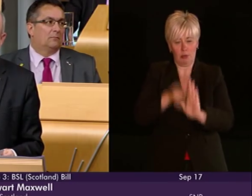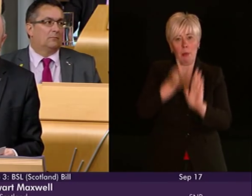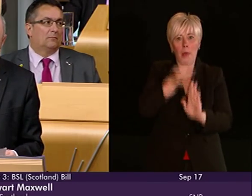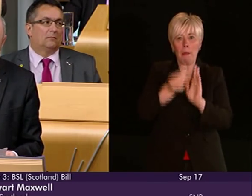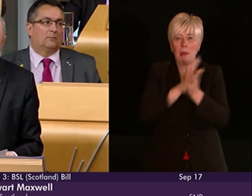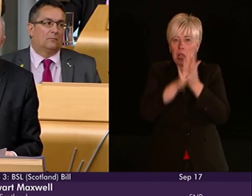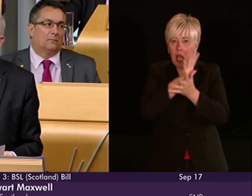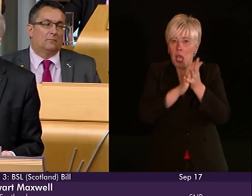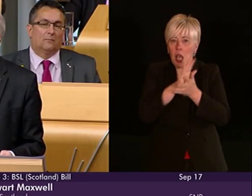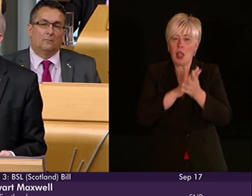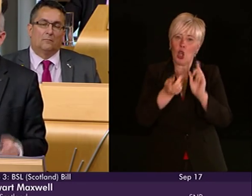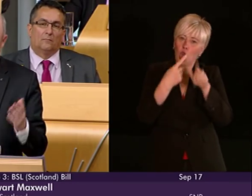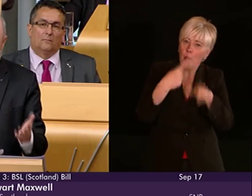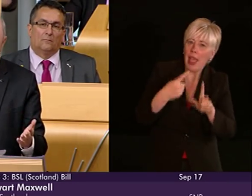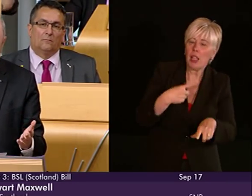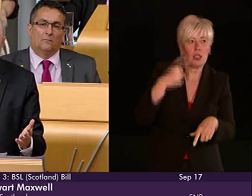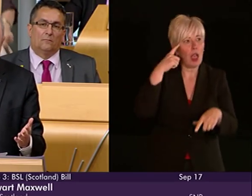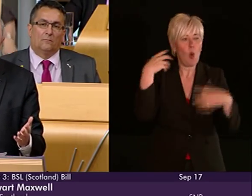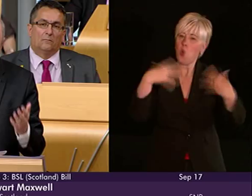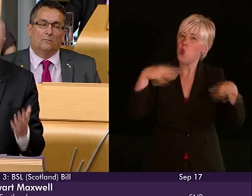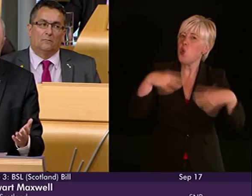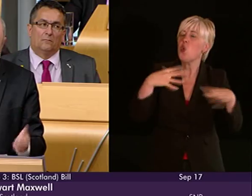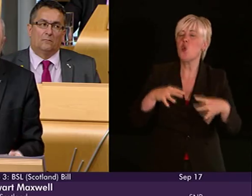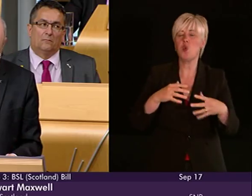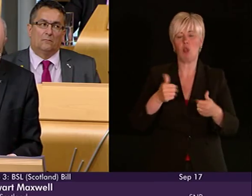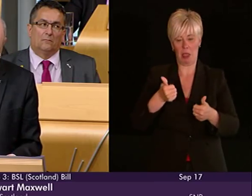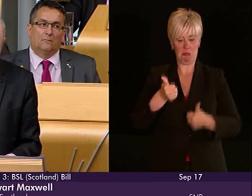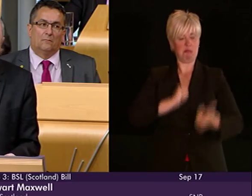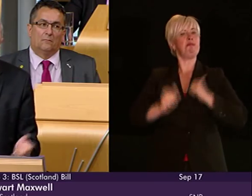relating to the bill. That was a tremendous step forward.